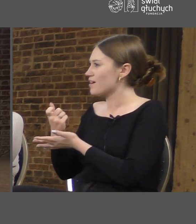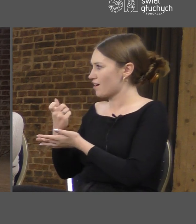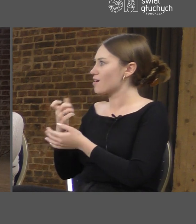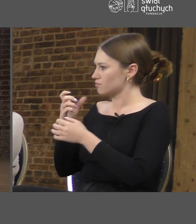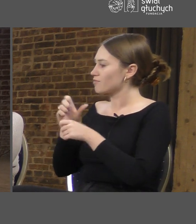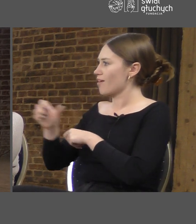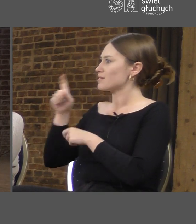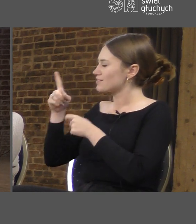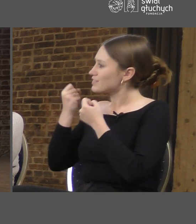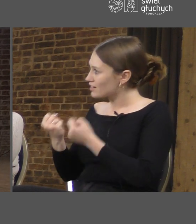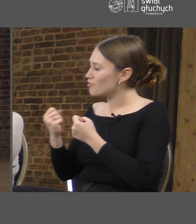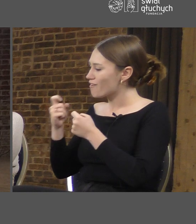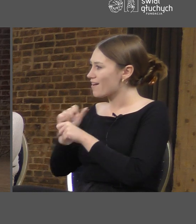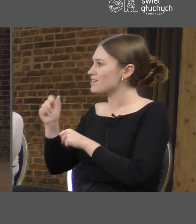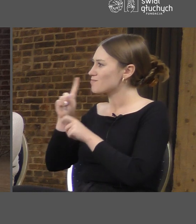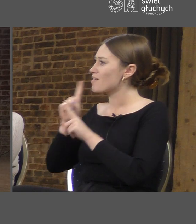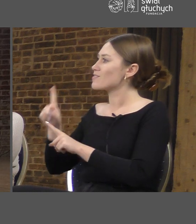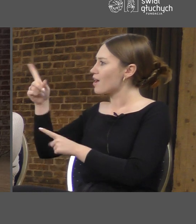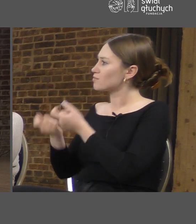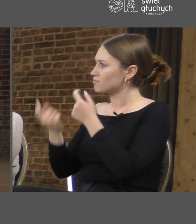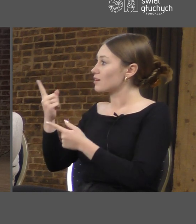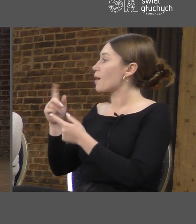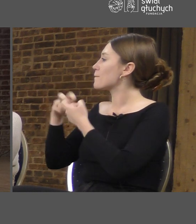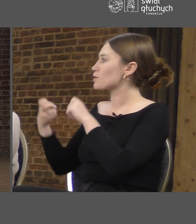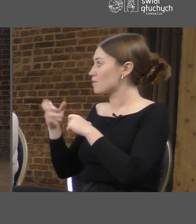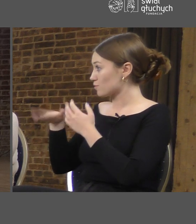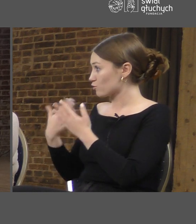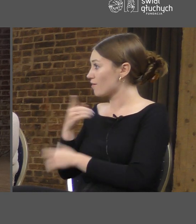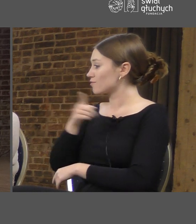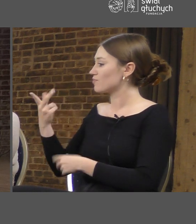And the problem is not, that people with disabilities